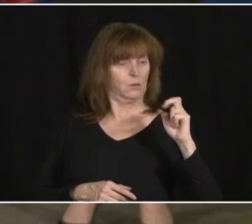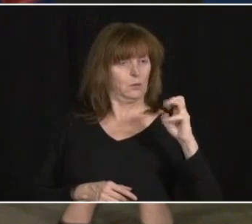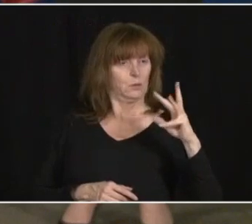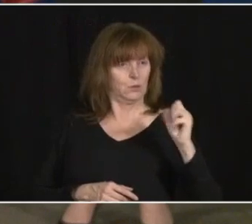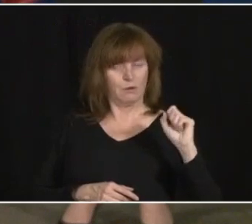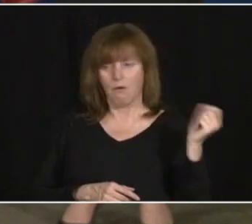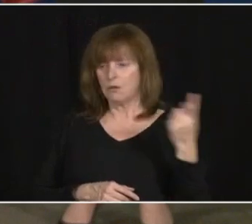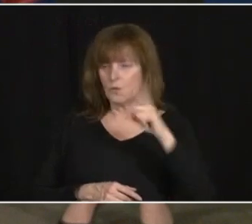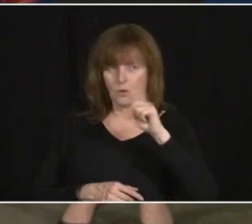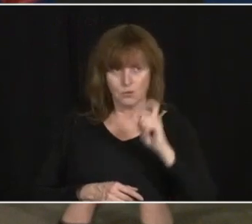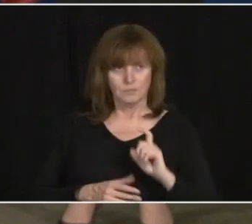From Matthew bingly at glues.